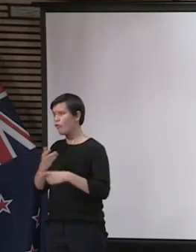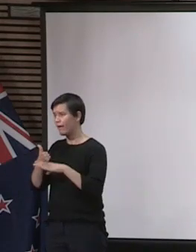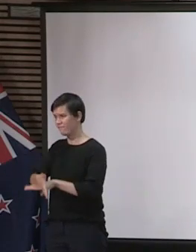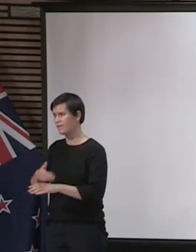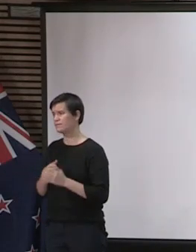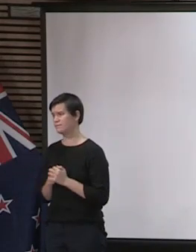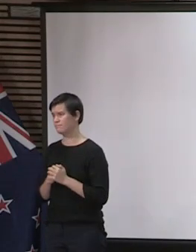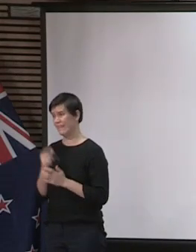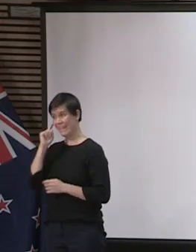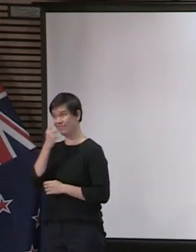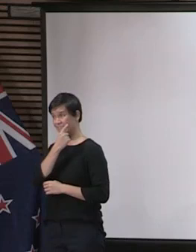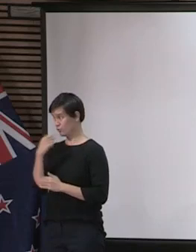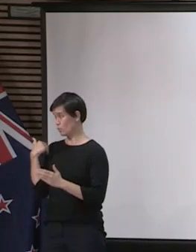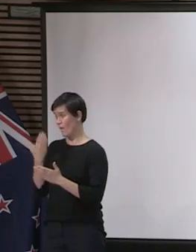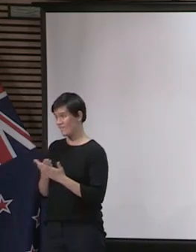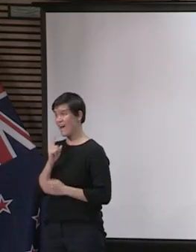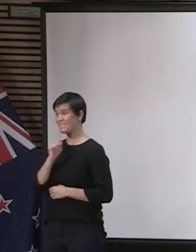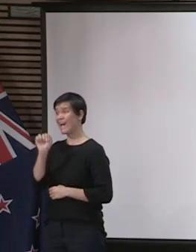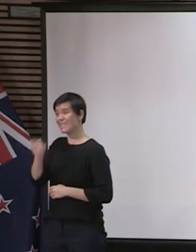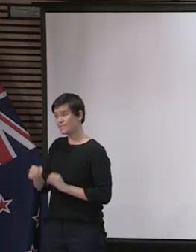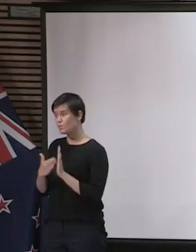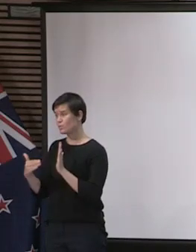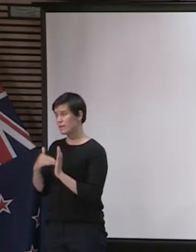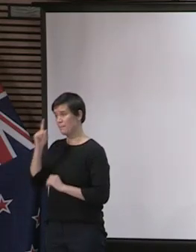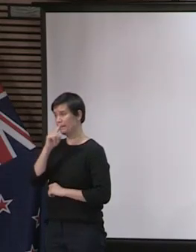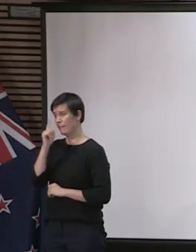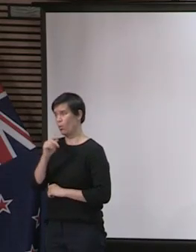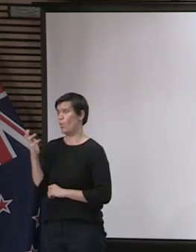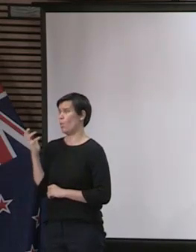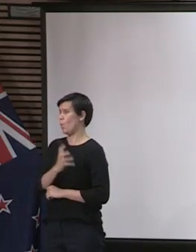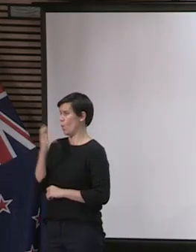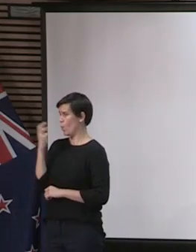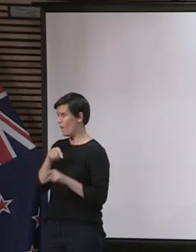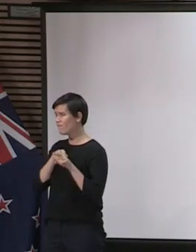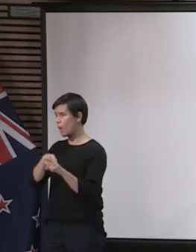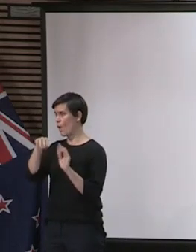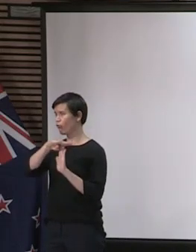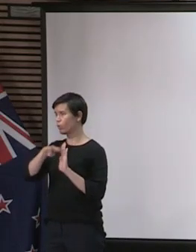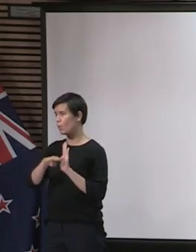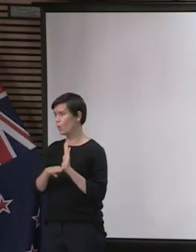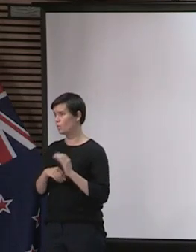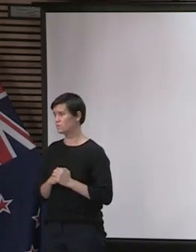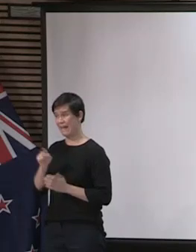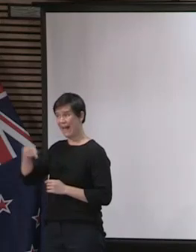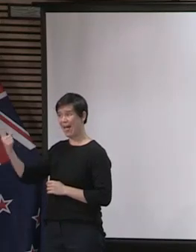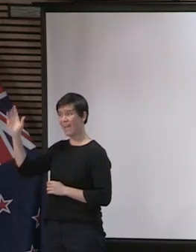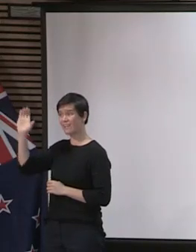have put in already and also the evidence I have seen to date have shown that New Zealanders have done an exceptional job by and large